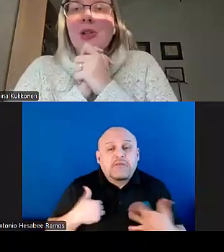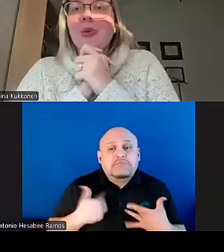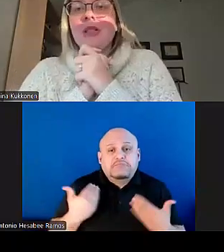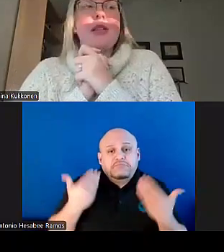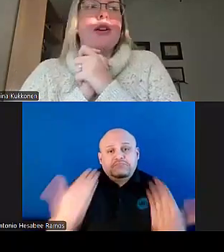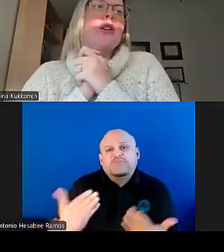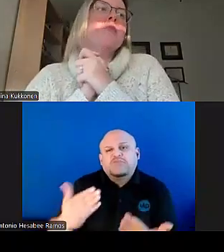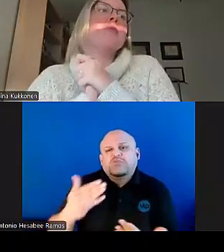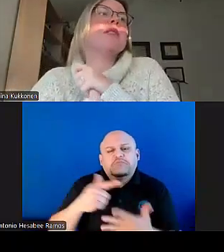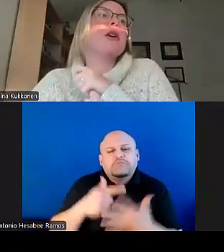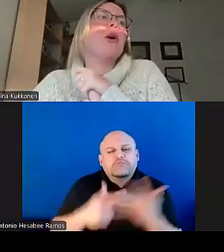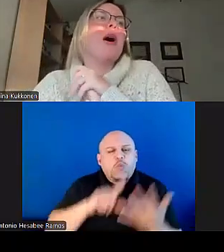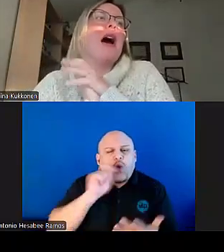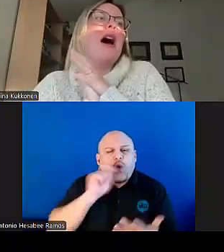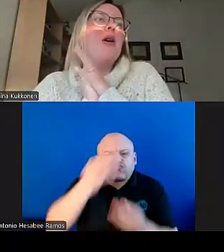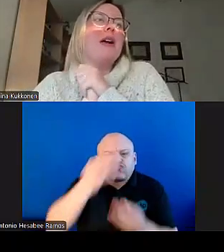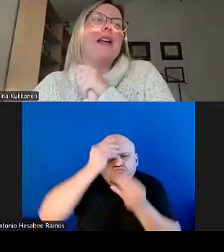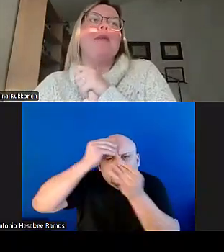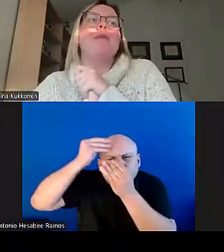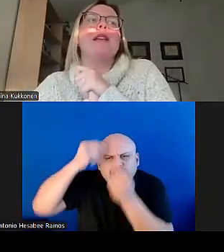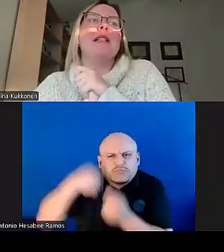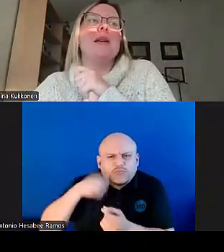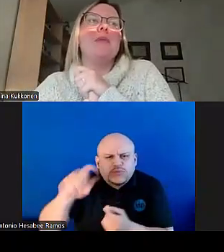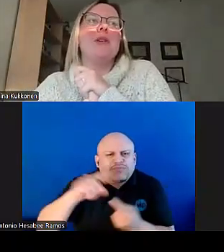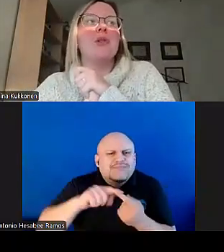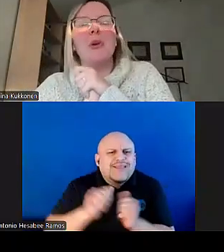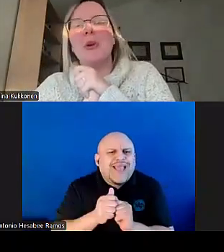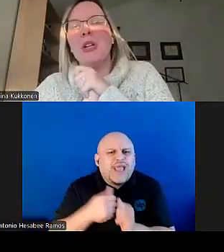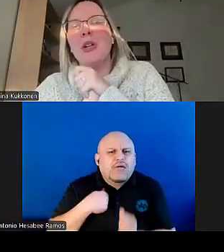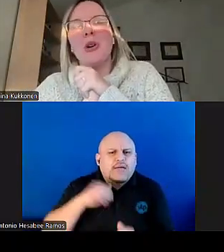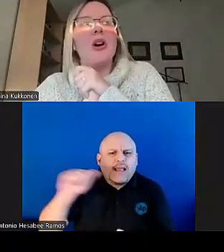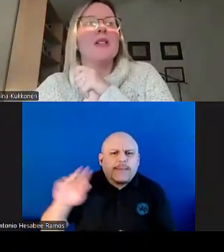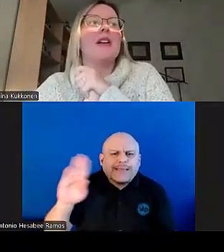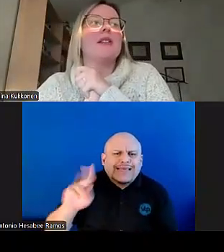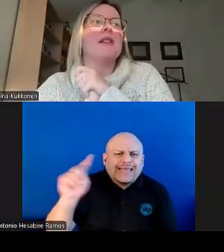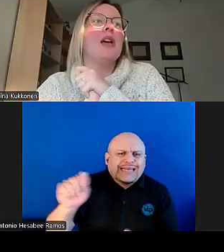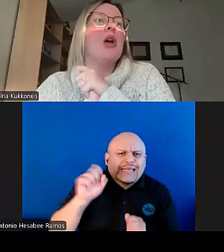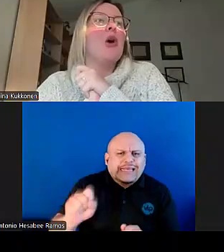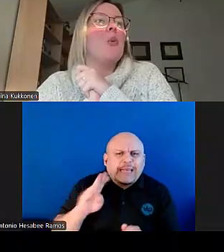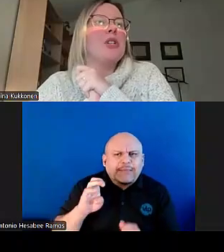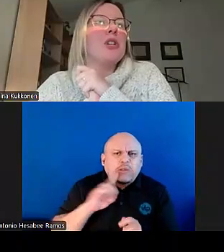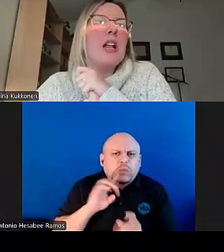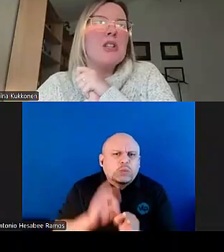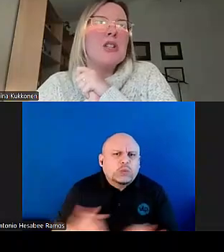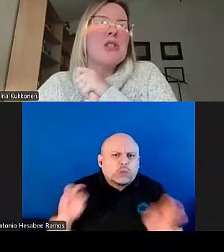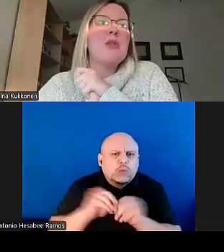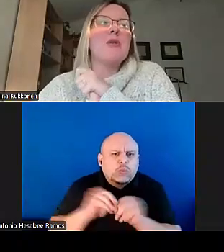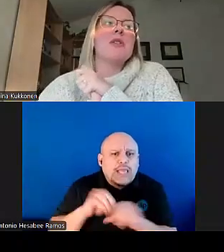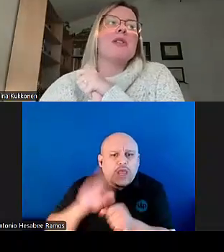to consider. So how might ABKT be useful in your context? What challenges do you foresee?